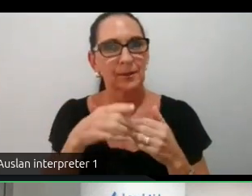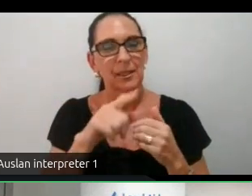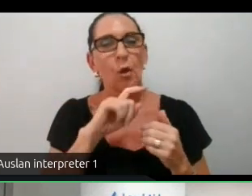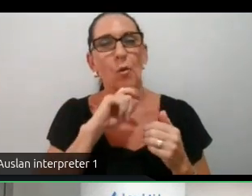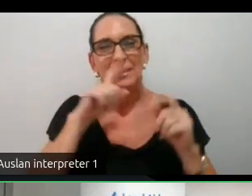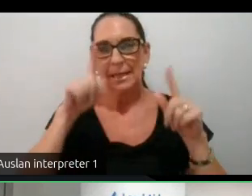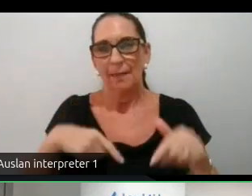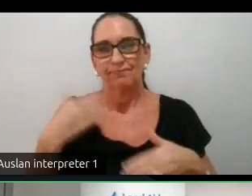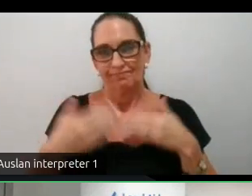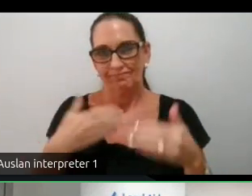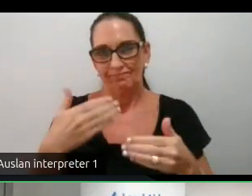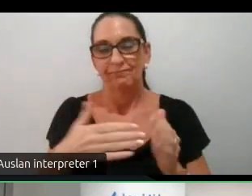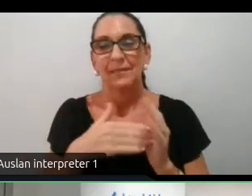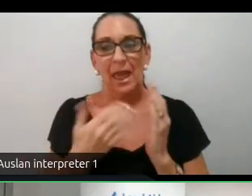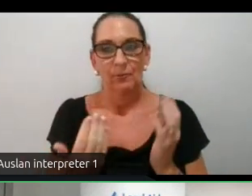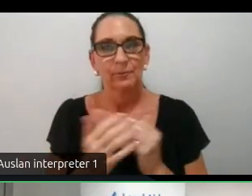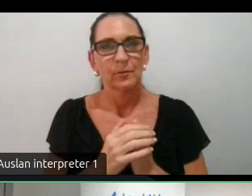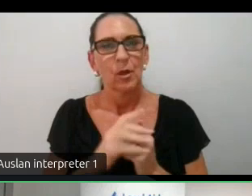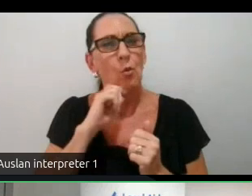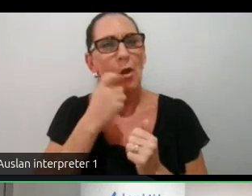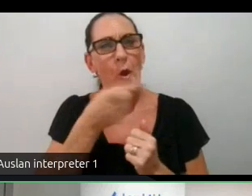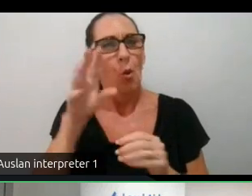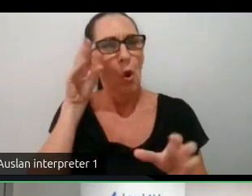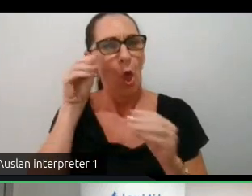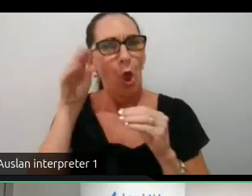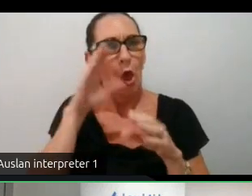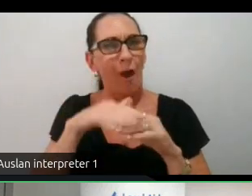get into the chase of it. Let's get on to it. So, what we'll learn today, what are some of the legal